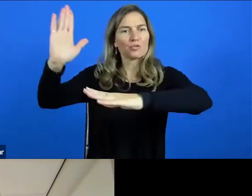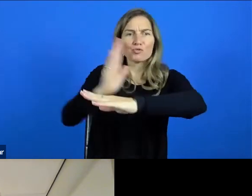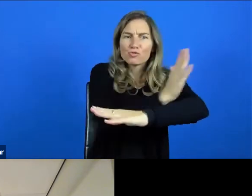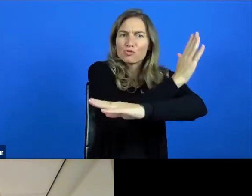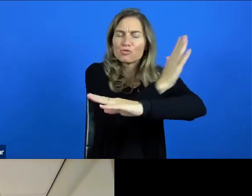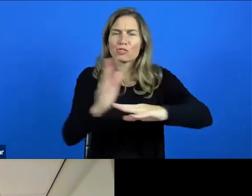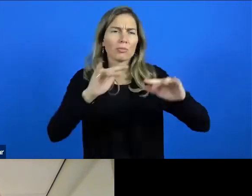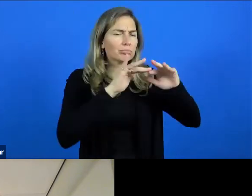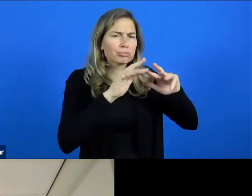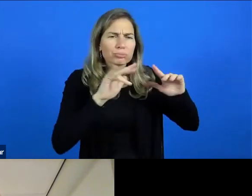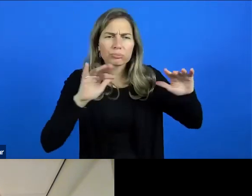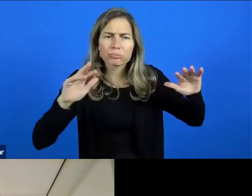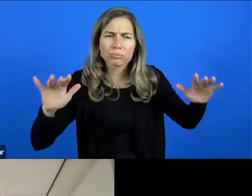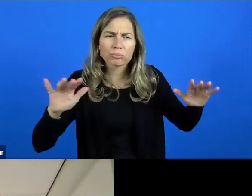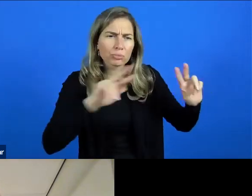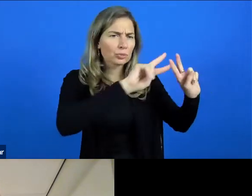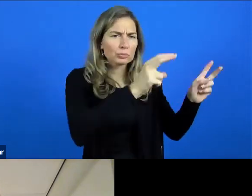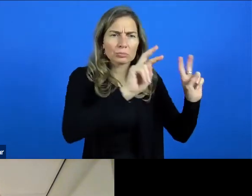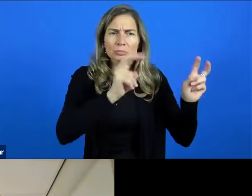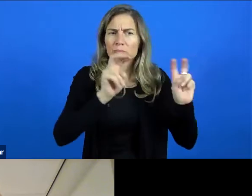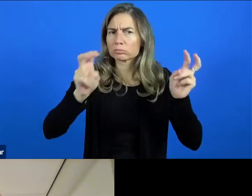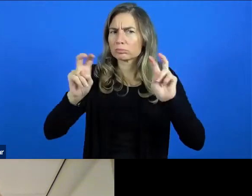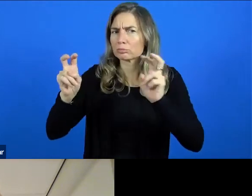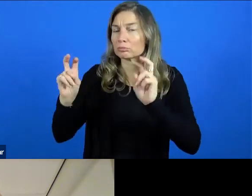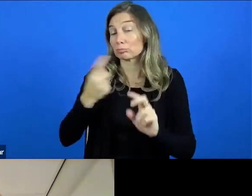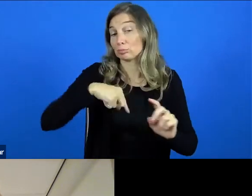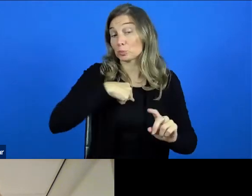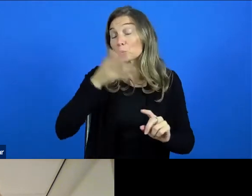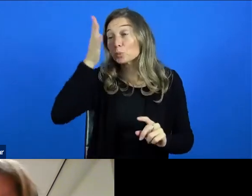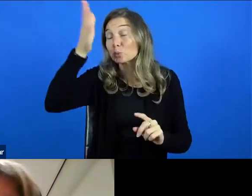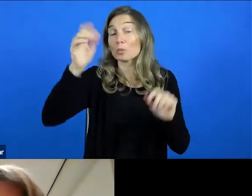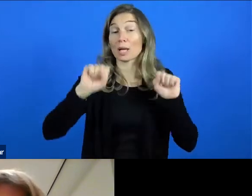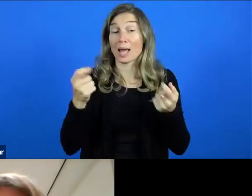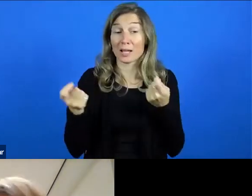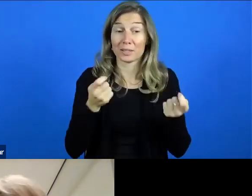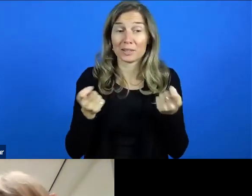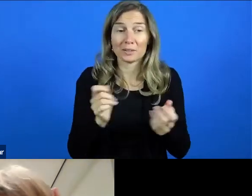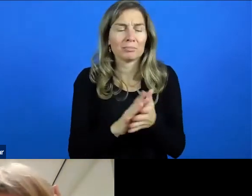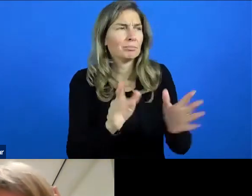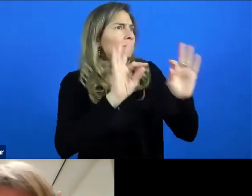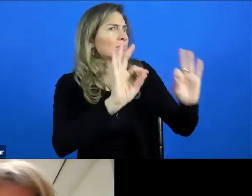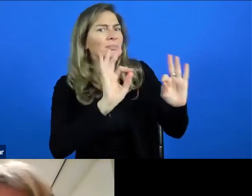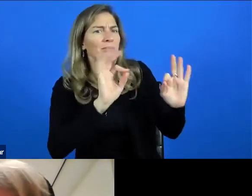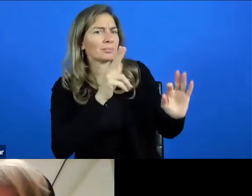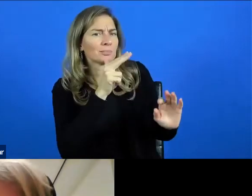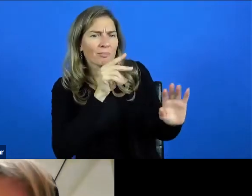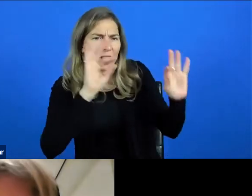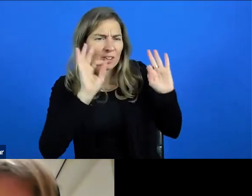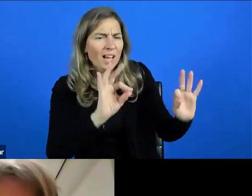that we have and could handle in the future. Great, Valentina, just wait there for a second.